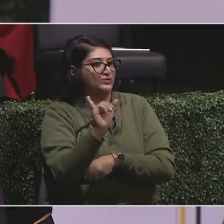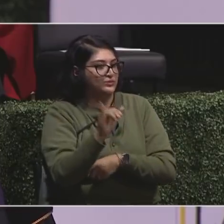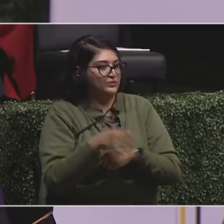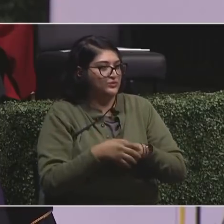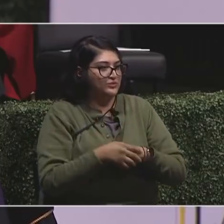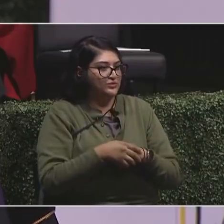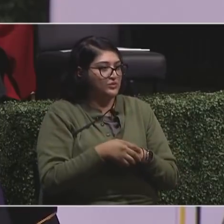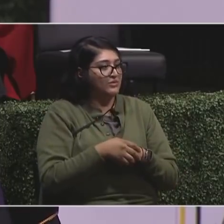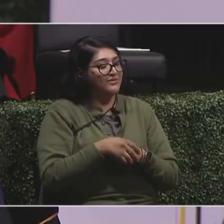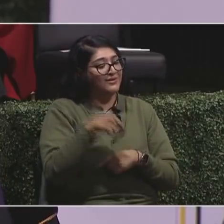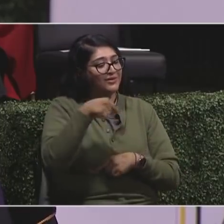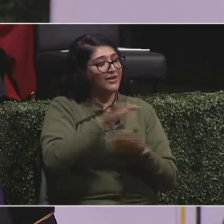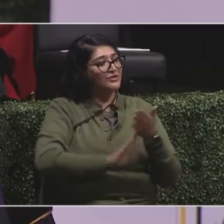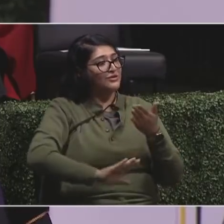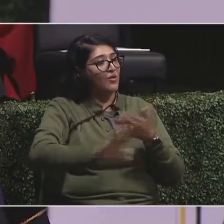AND HIGH AMBITIONS TO YOUR FUTURE ENDEAVORS.